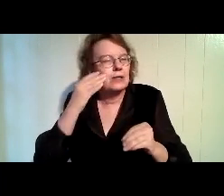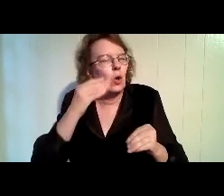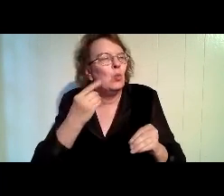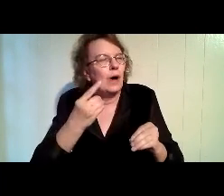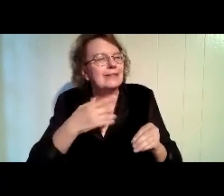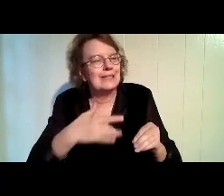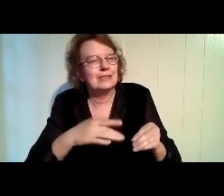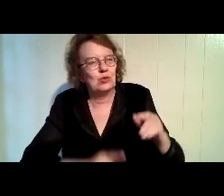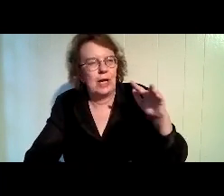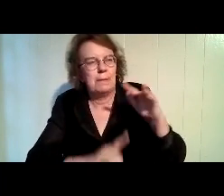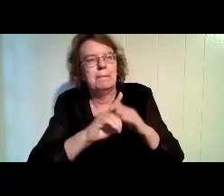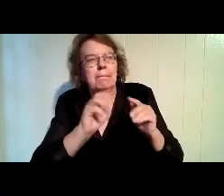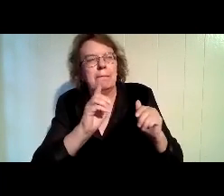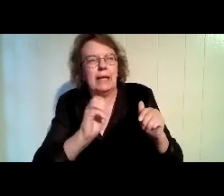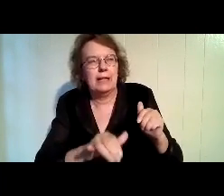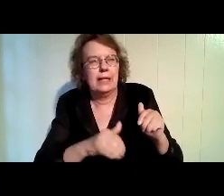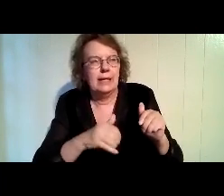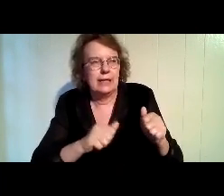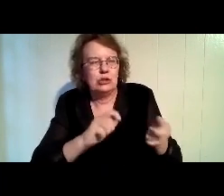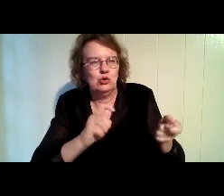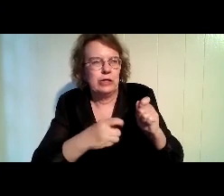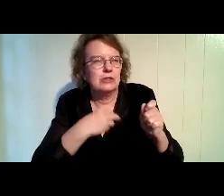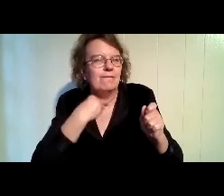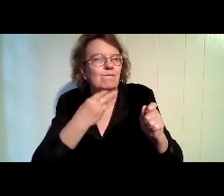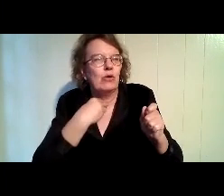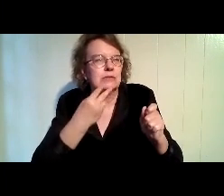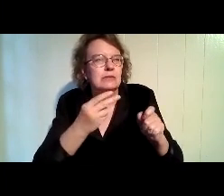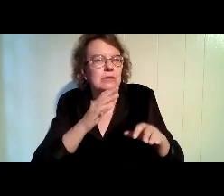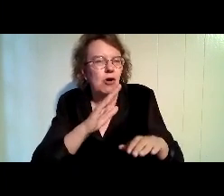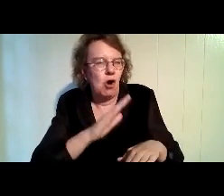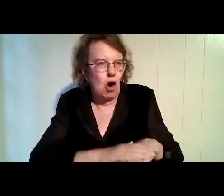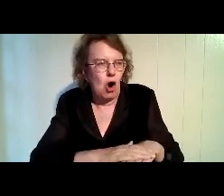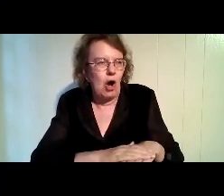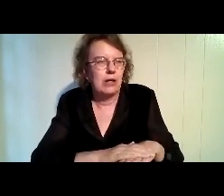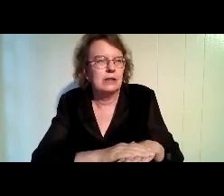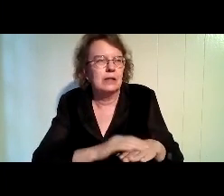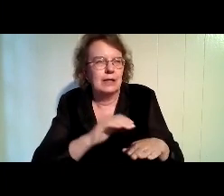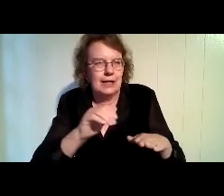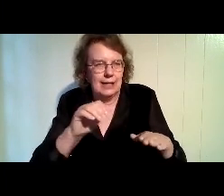Bailey that I'll mention here frequently is can you change the voices on assistive technologies like screen readers? Is that